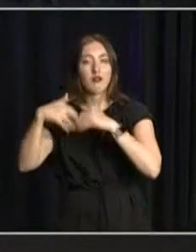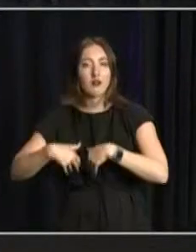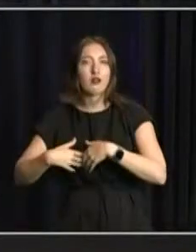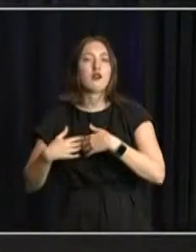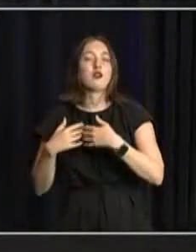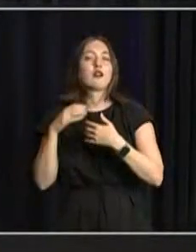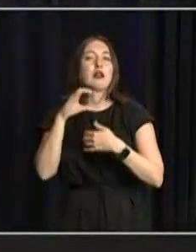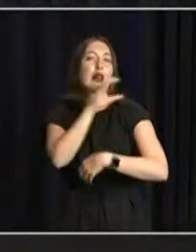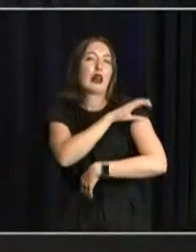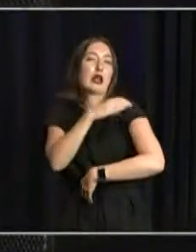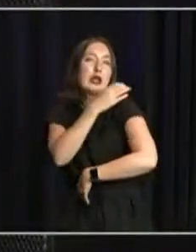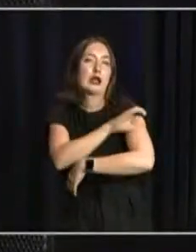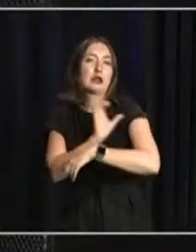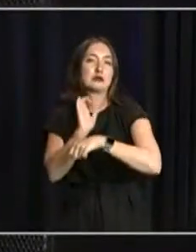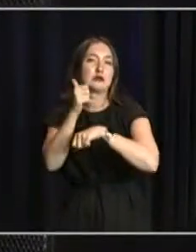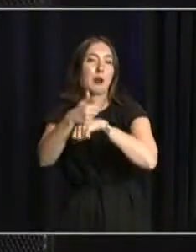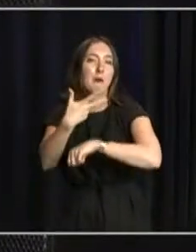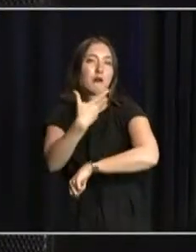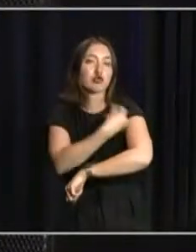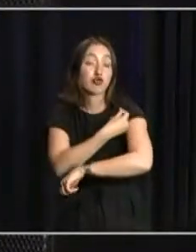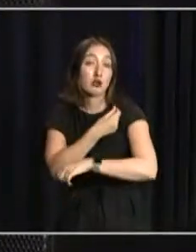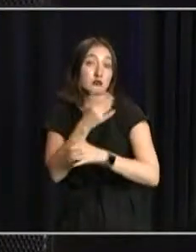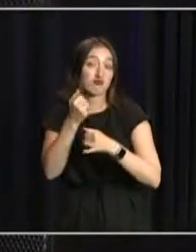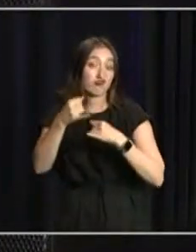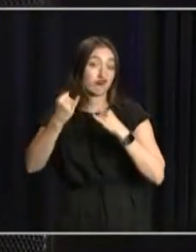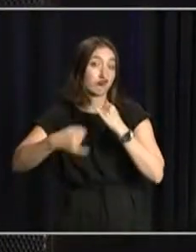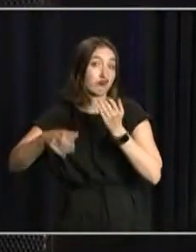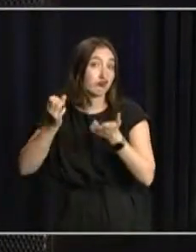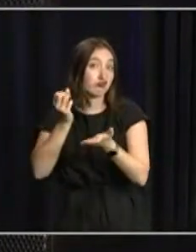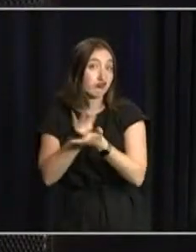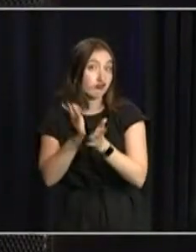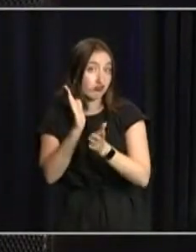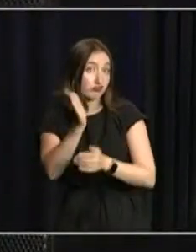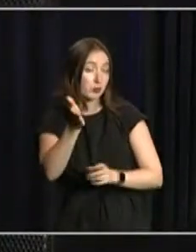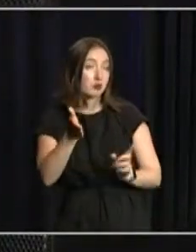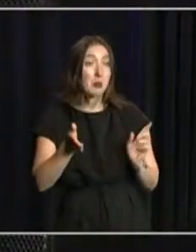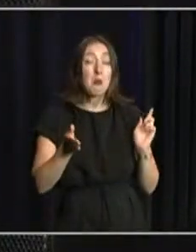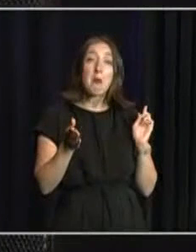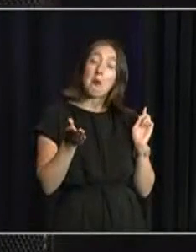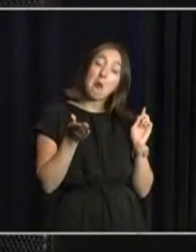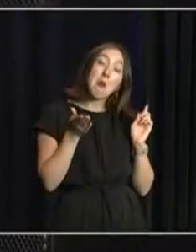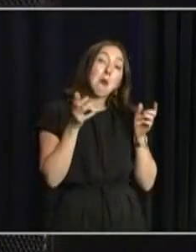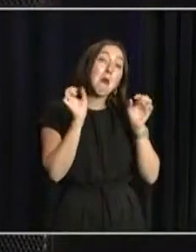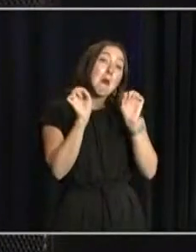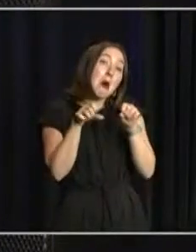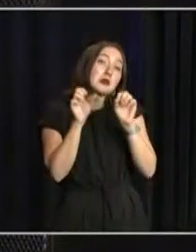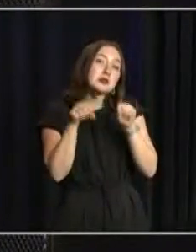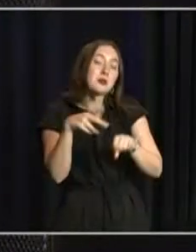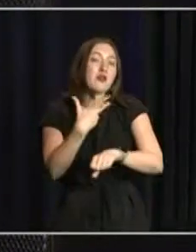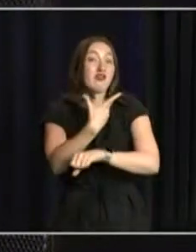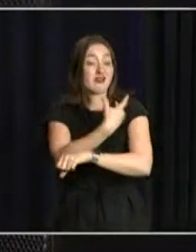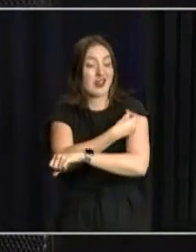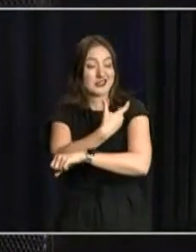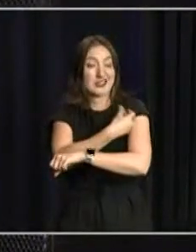You know we're fielding some requests like that. I will say that vaccinating children, especially in the younger ages,